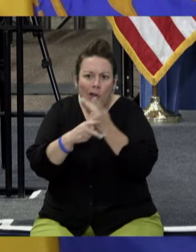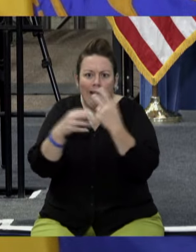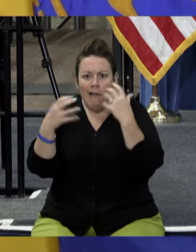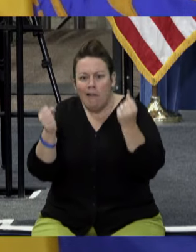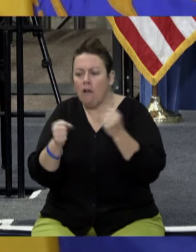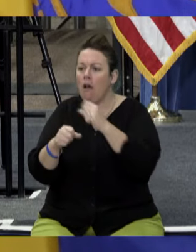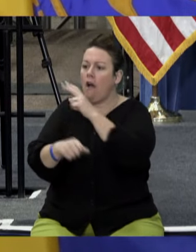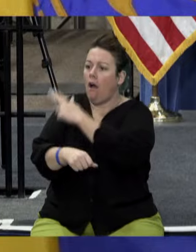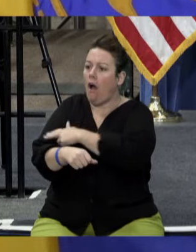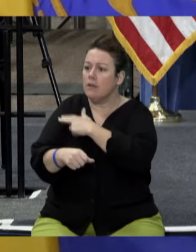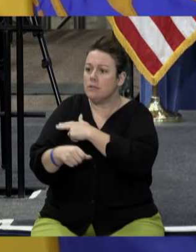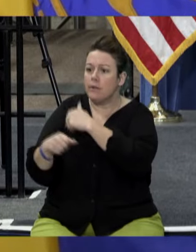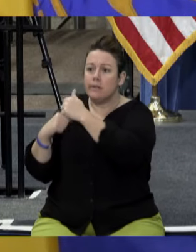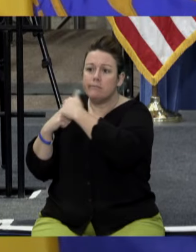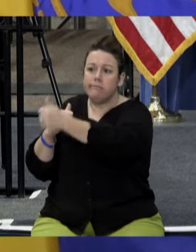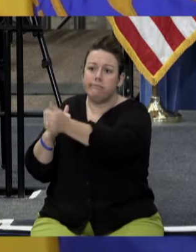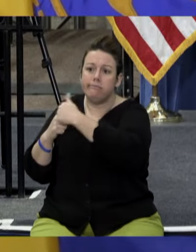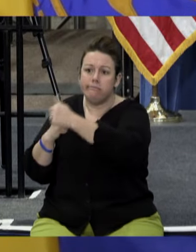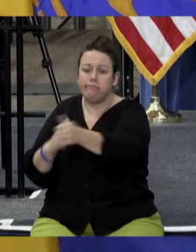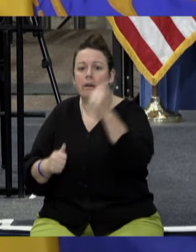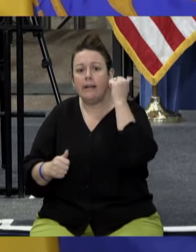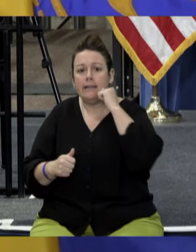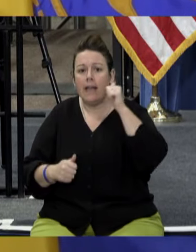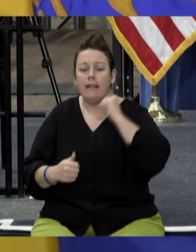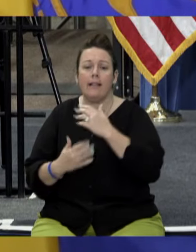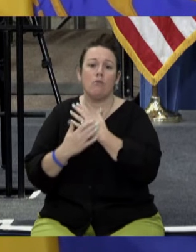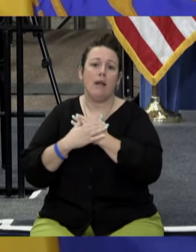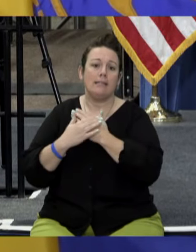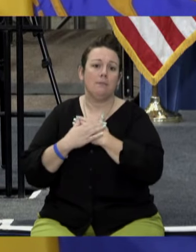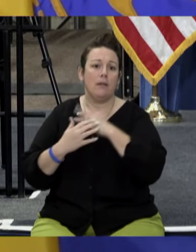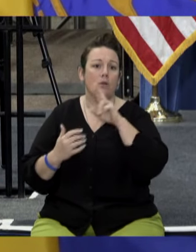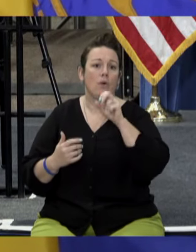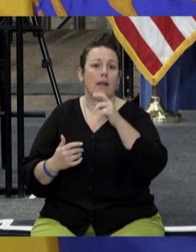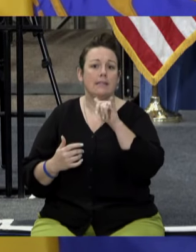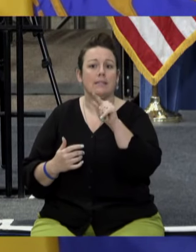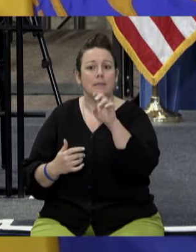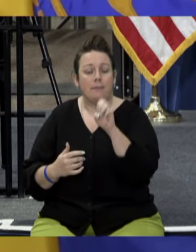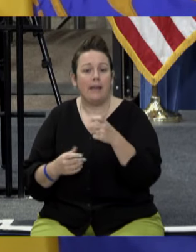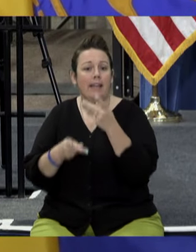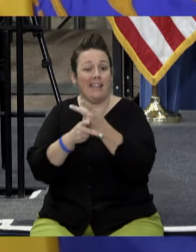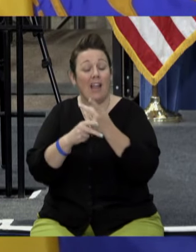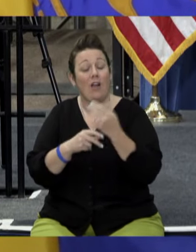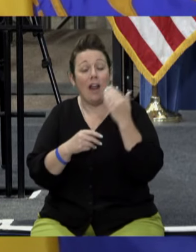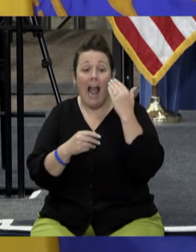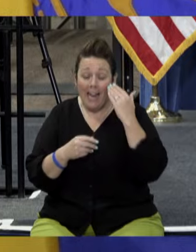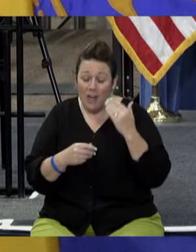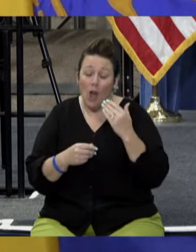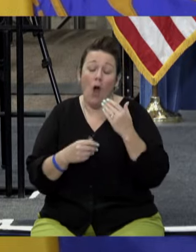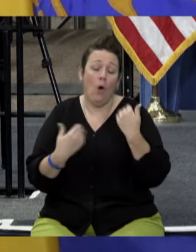the daily respite care. And I know how difficult it is to care for a loved one. And it's not just